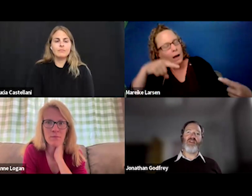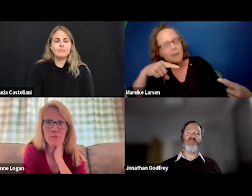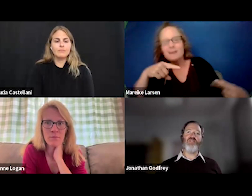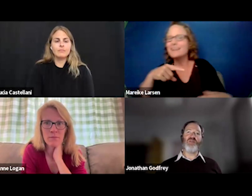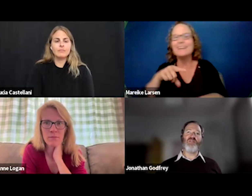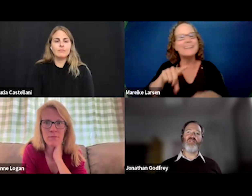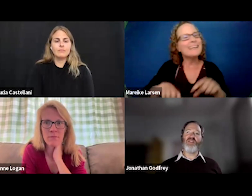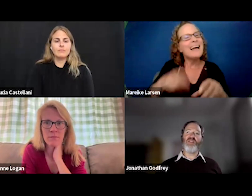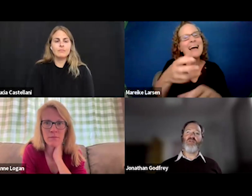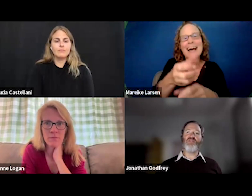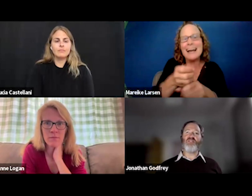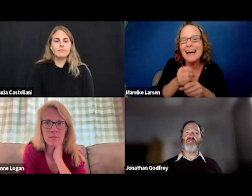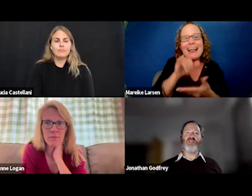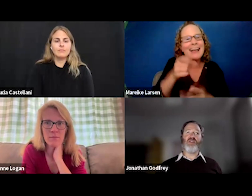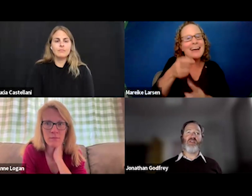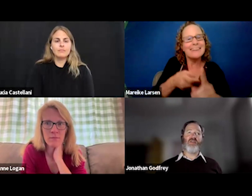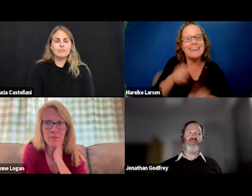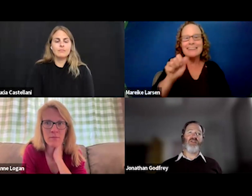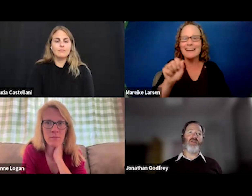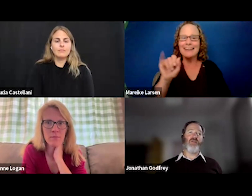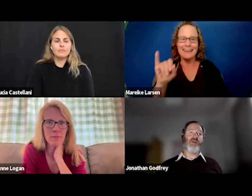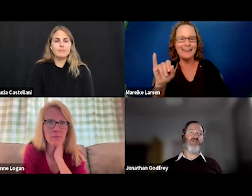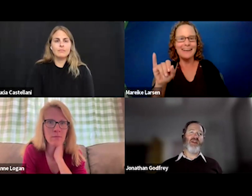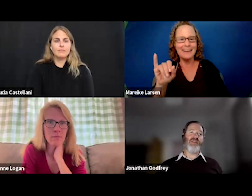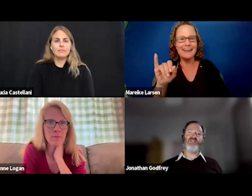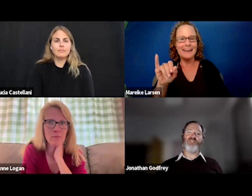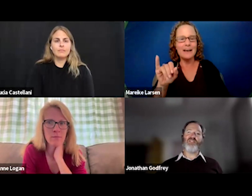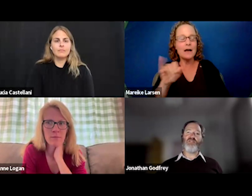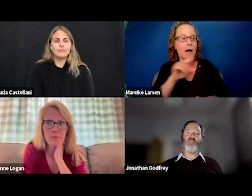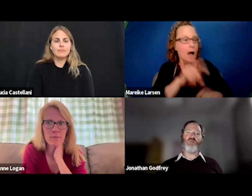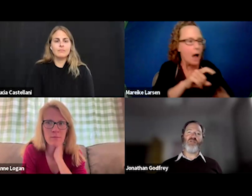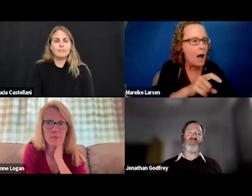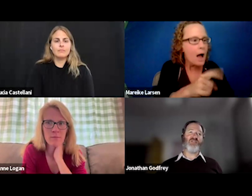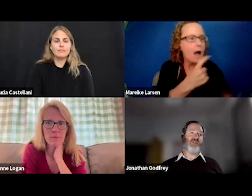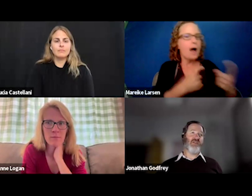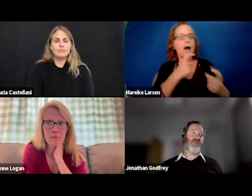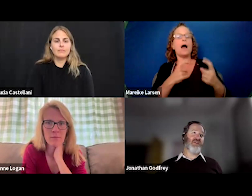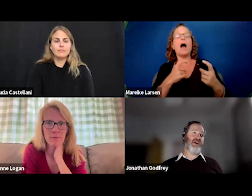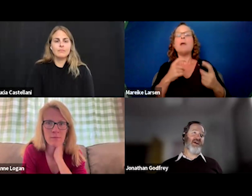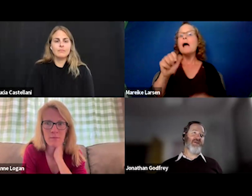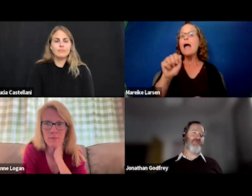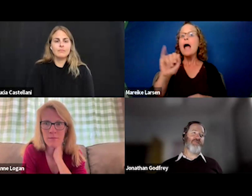as humans, questions. So a great addition to the toolbox.